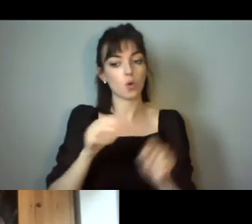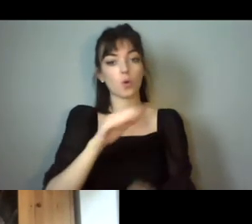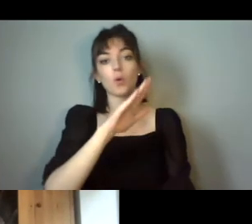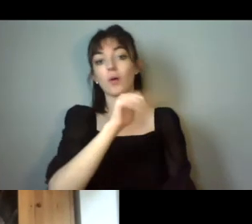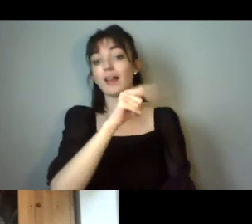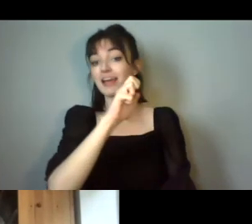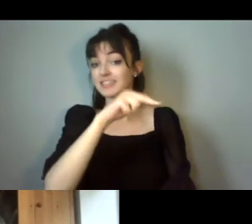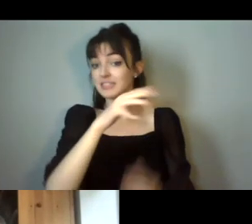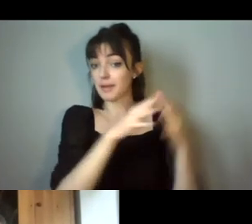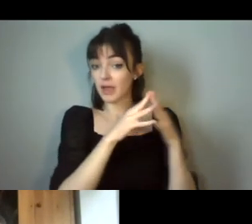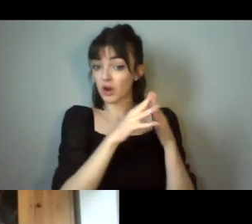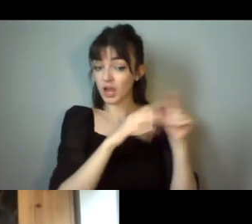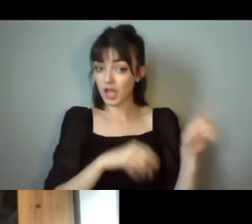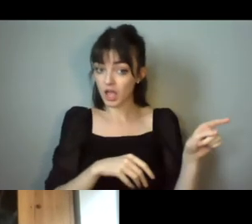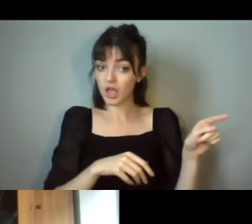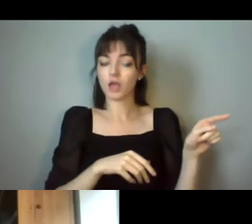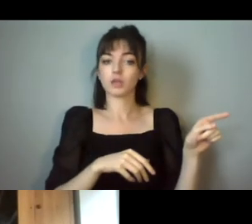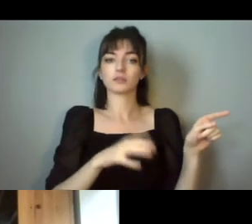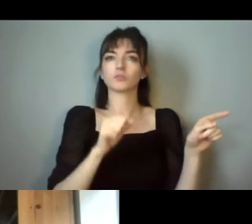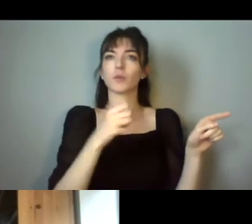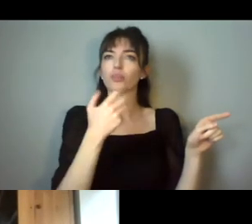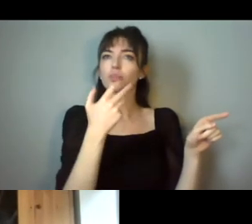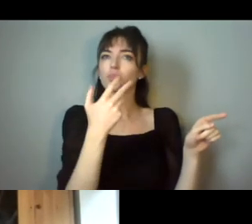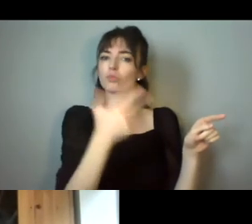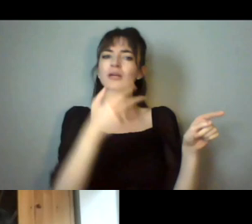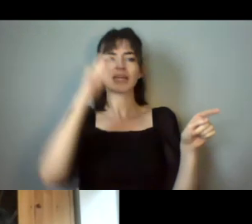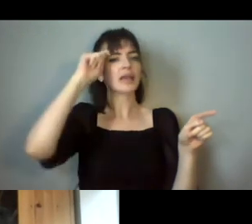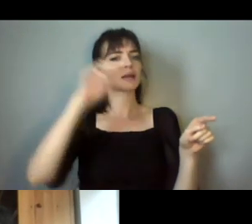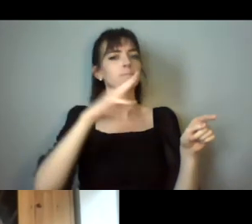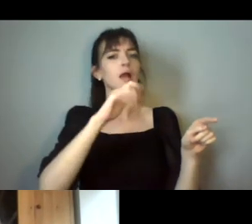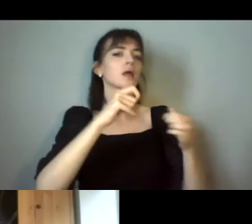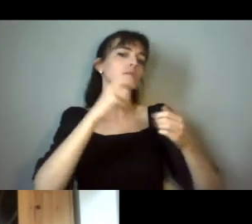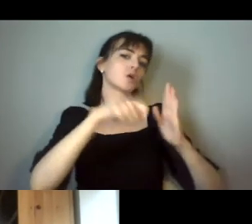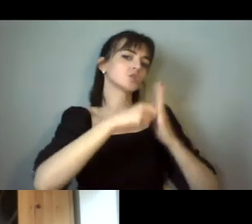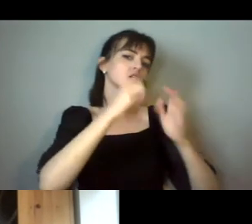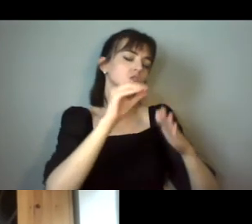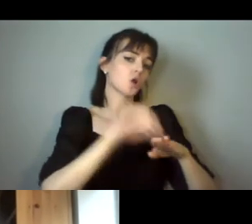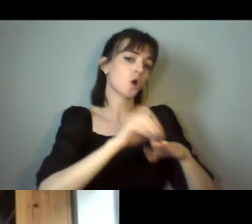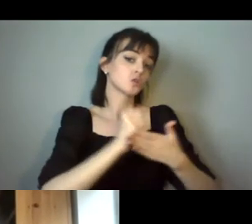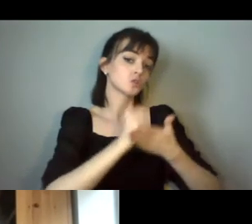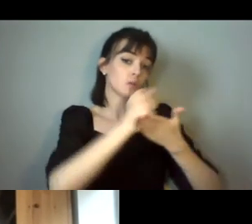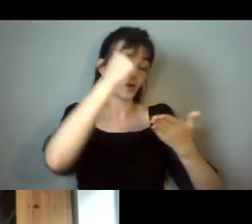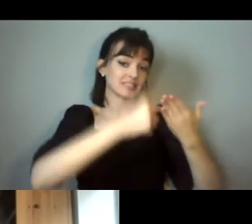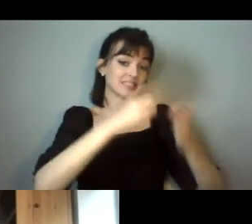I think there has been three pilot projects on supported decision making. One in Argentina,